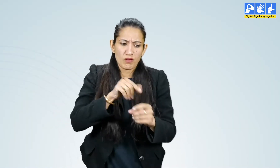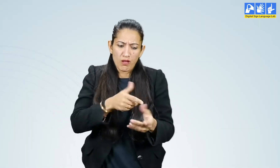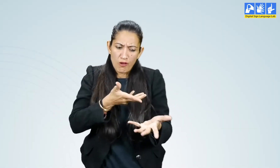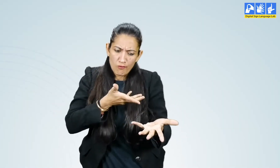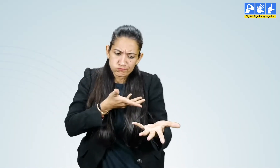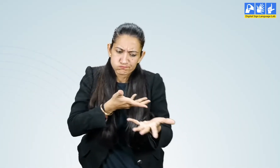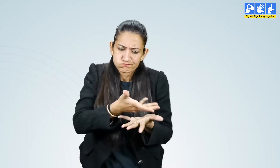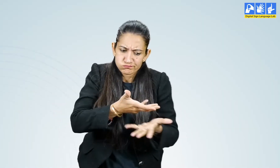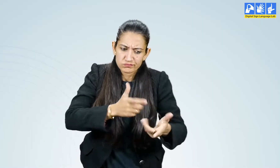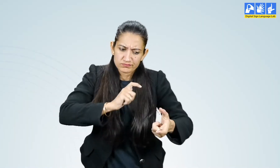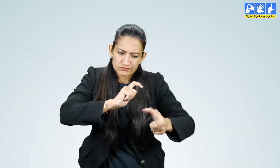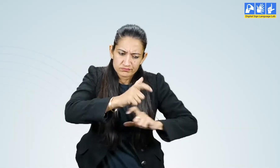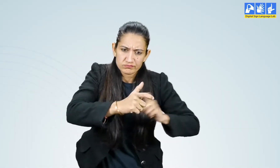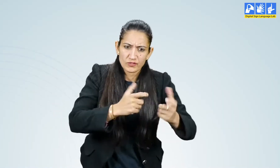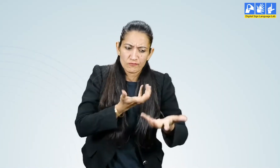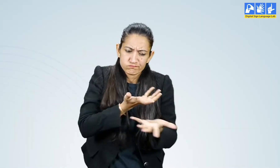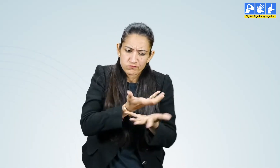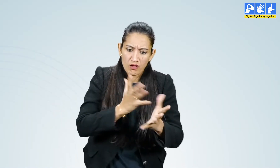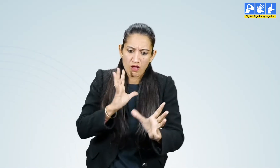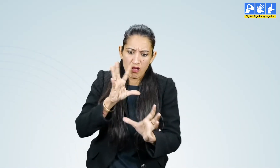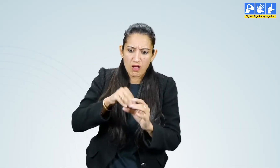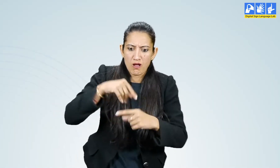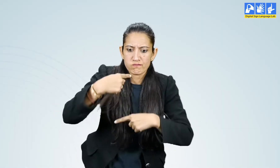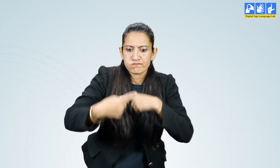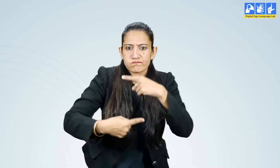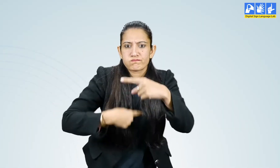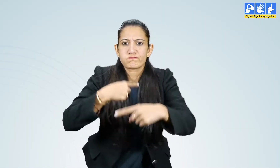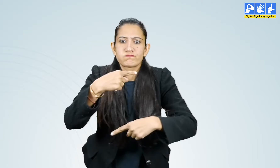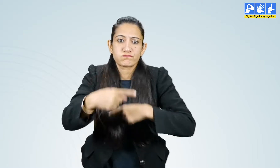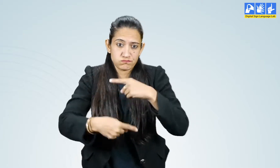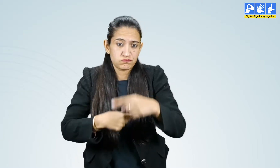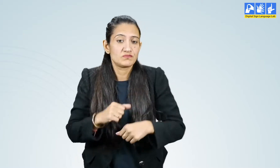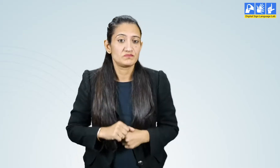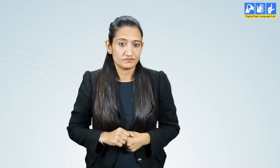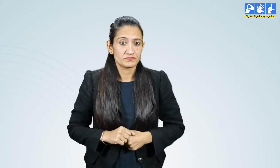communicating and interacting with their child.